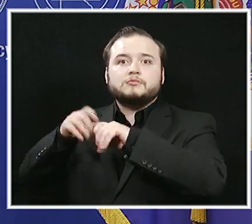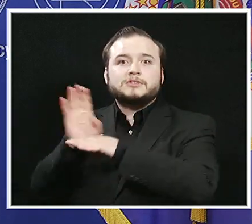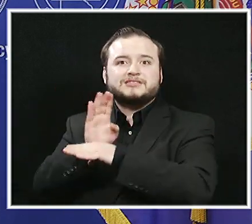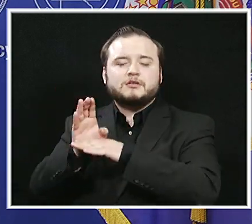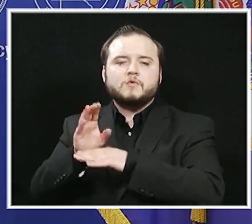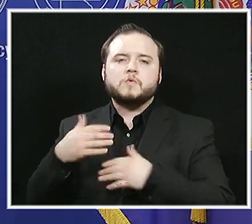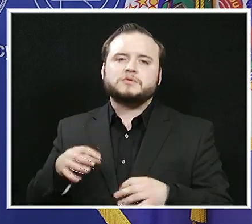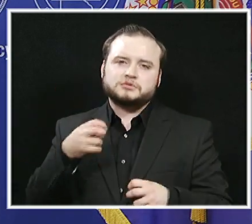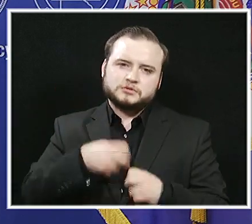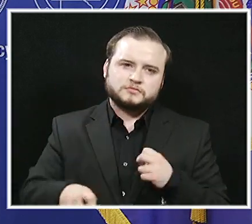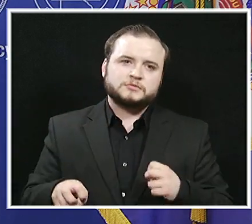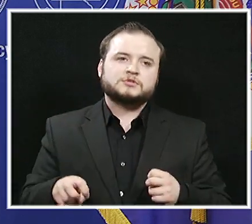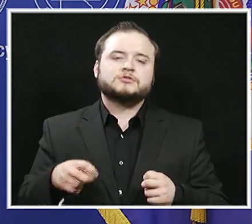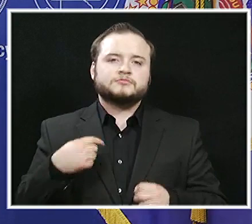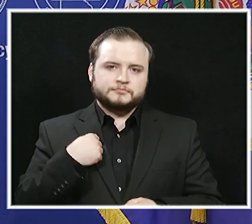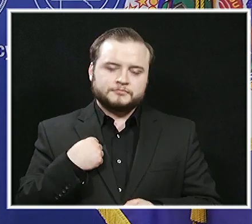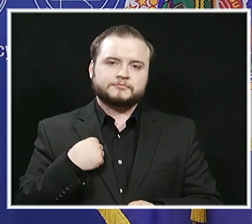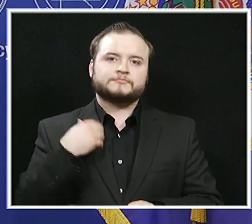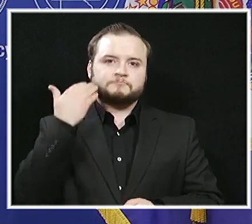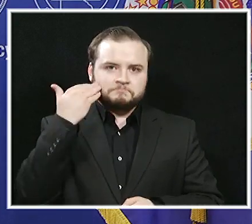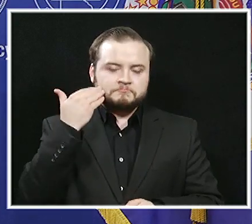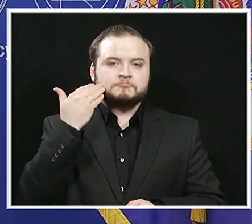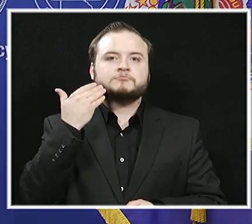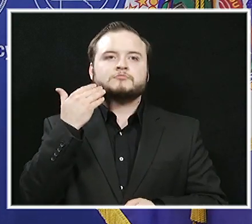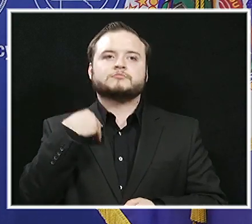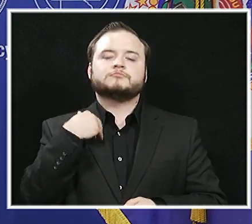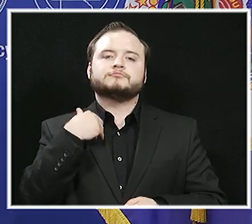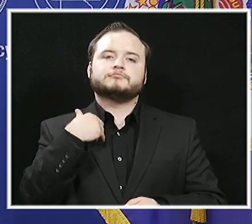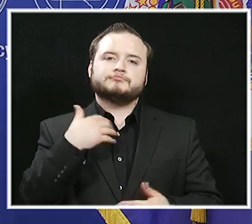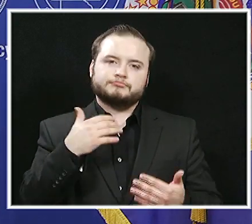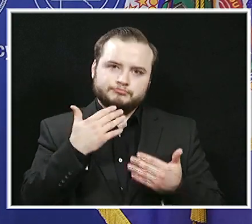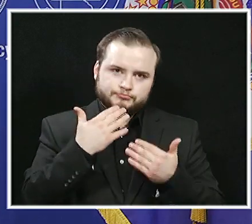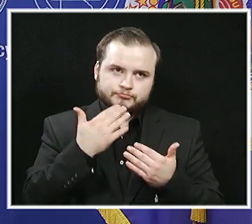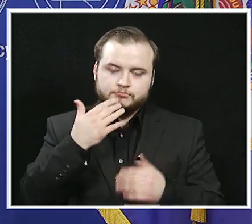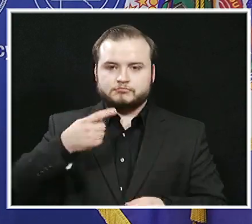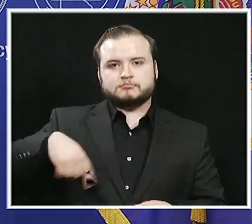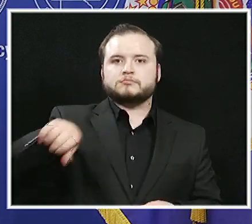times are good. But when you have to pause your operations, it is